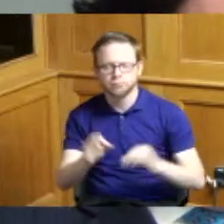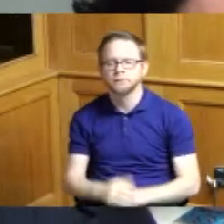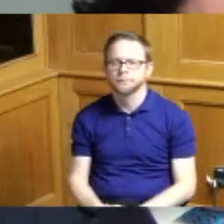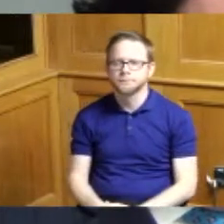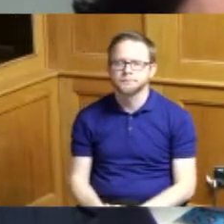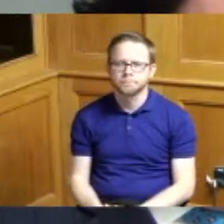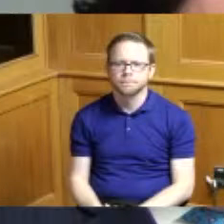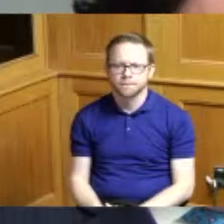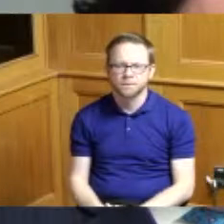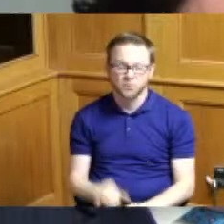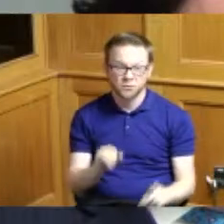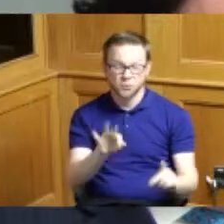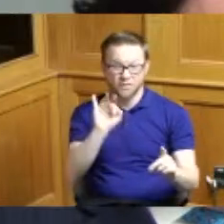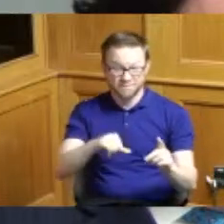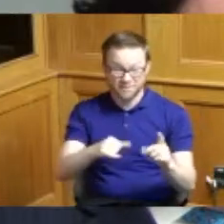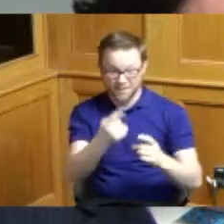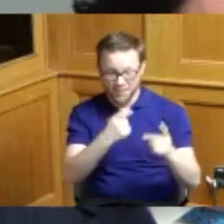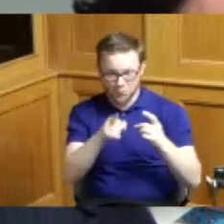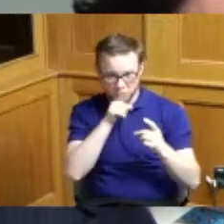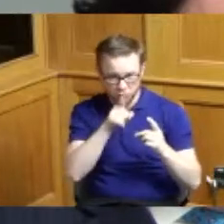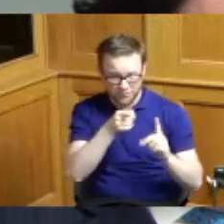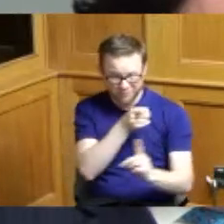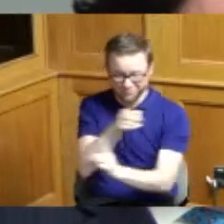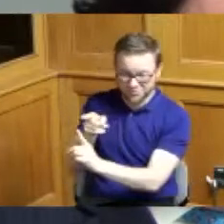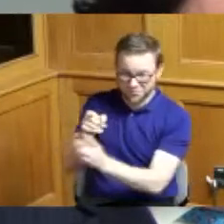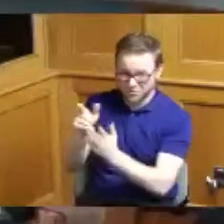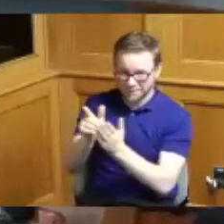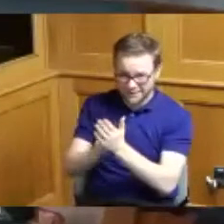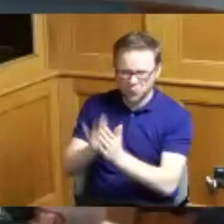the into the legal as well so with that Madam President I'll turn it back to you thank you